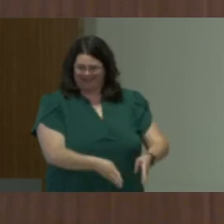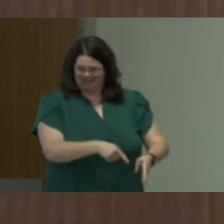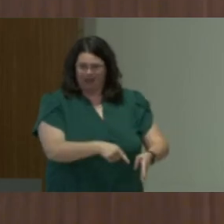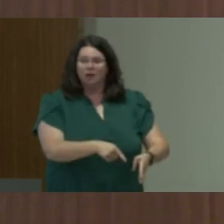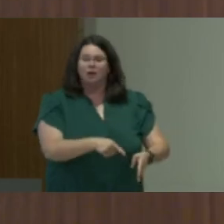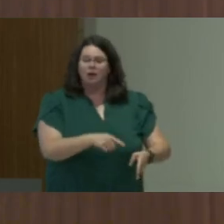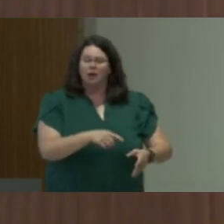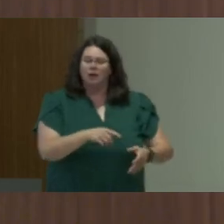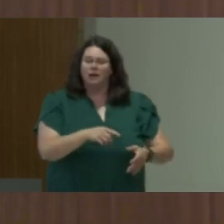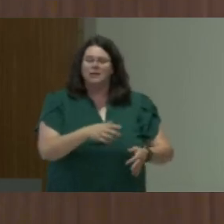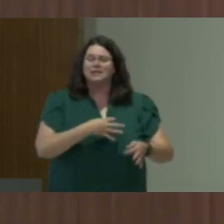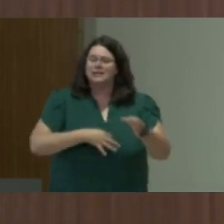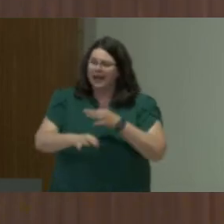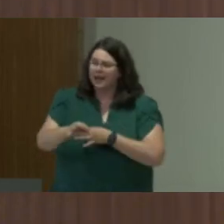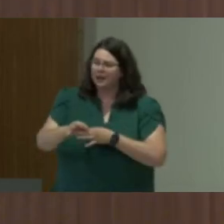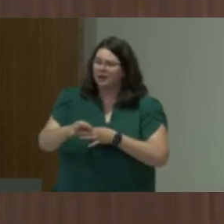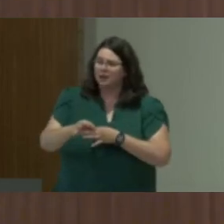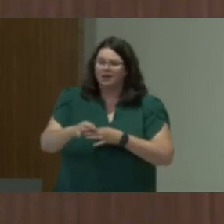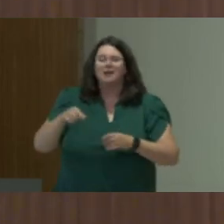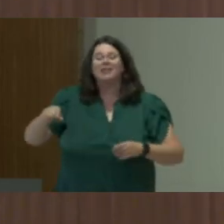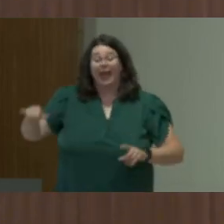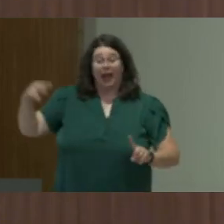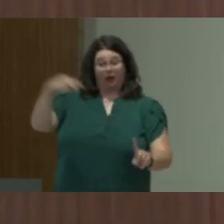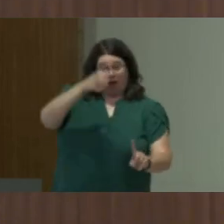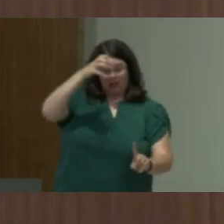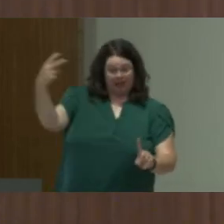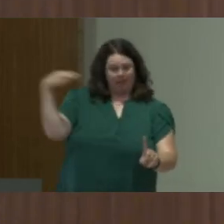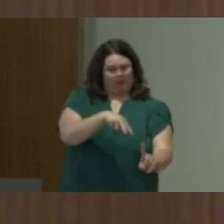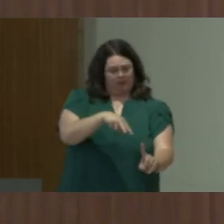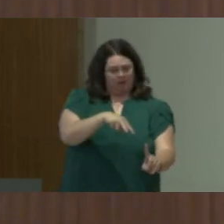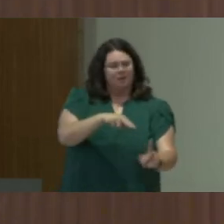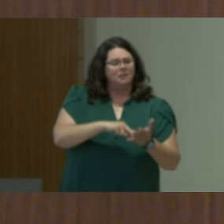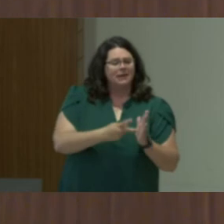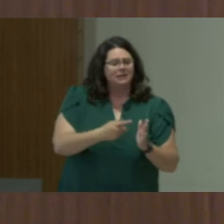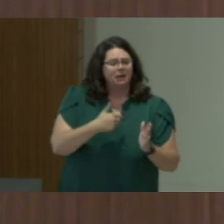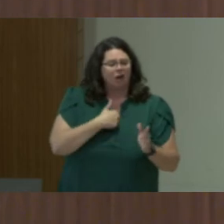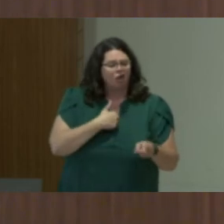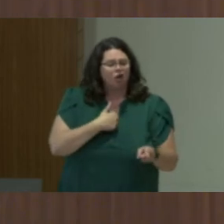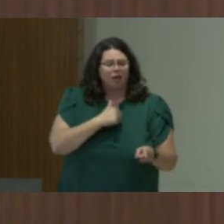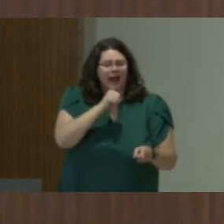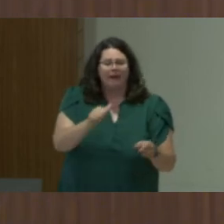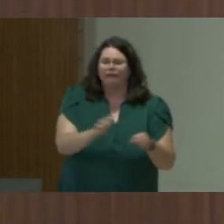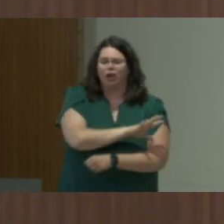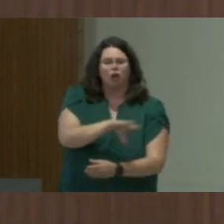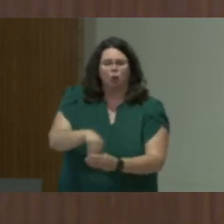it assumes that we are foreign bodies, never really included in the church into which we are baptised.